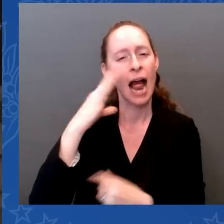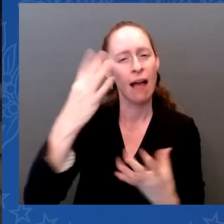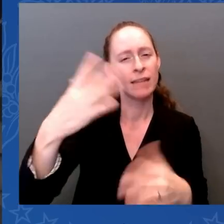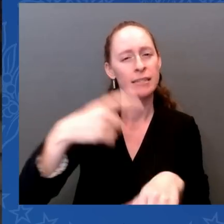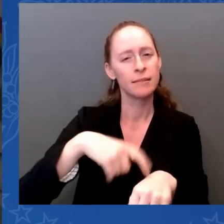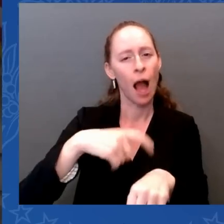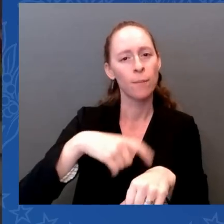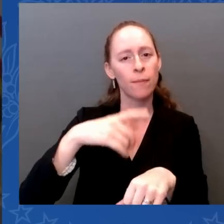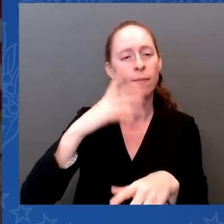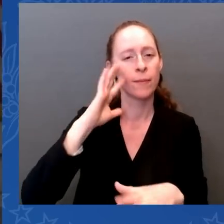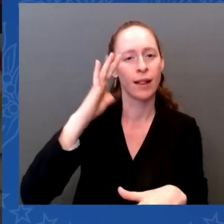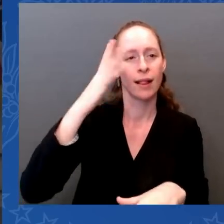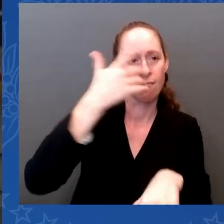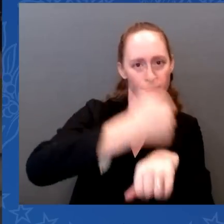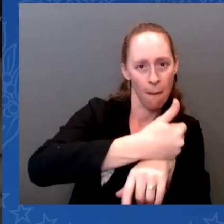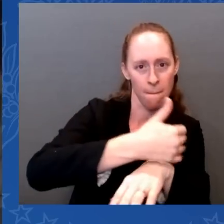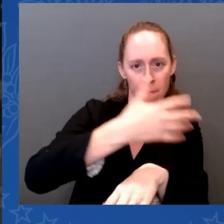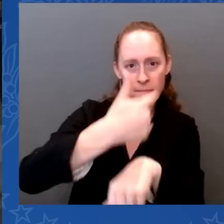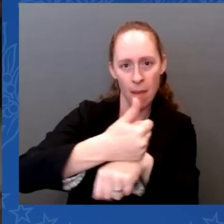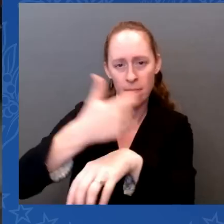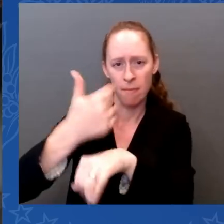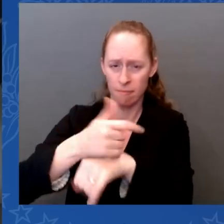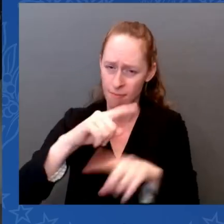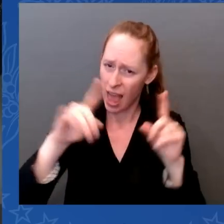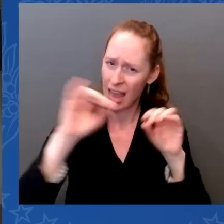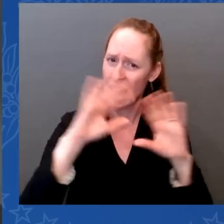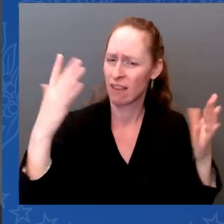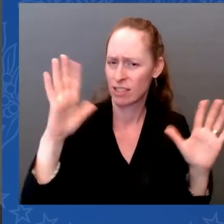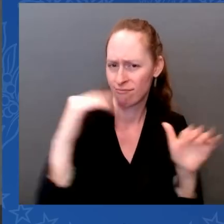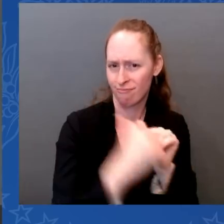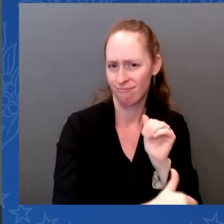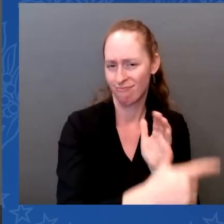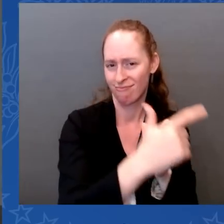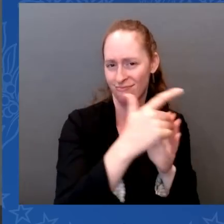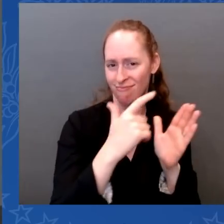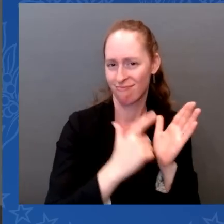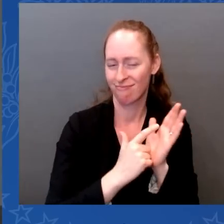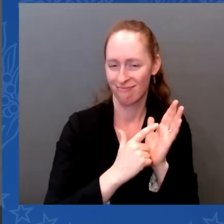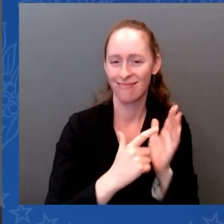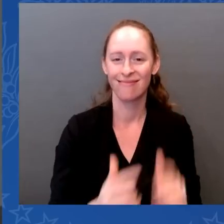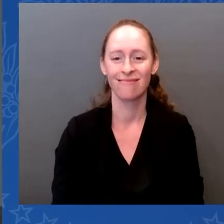including my Secretaries and my Cabinet members and -- for their relentless --